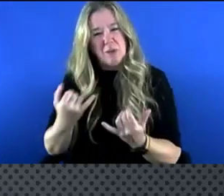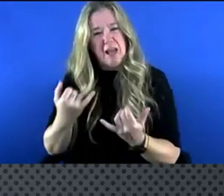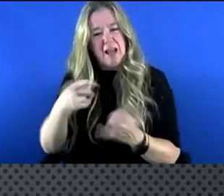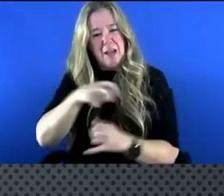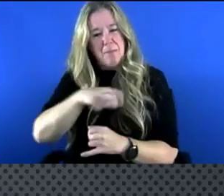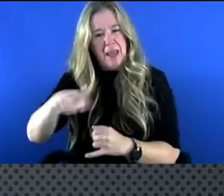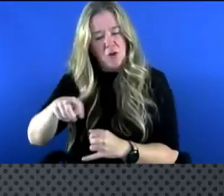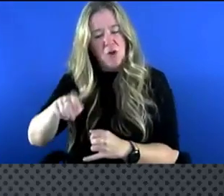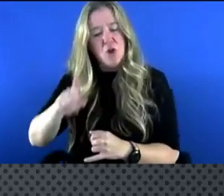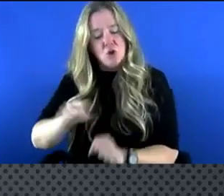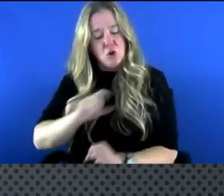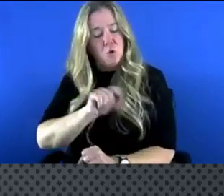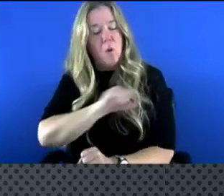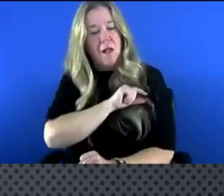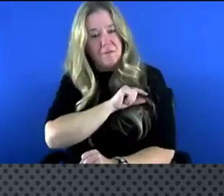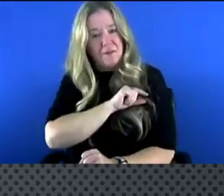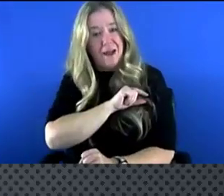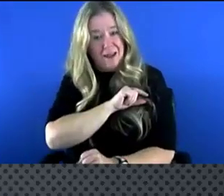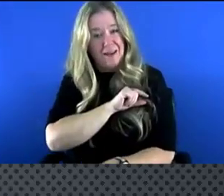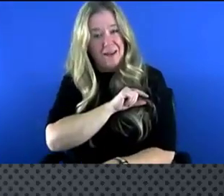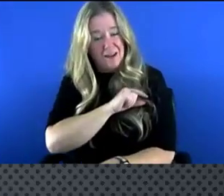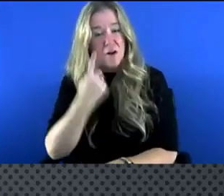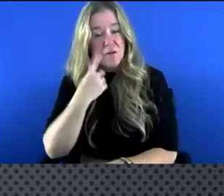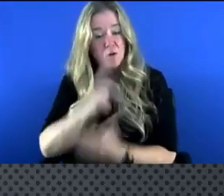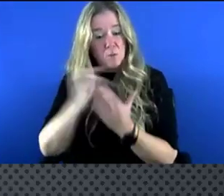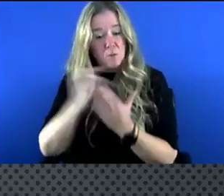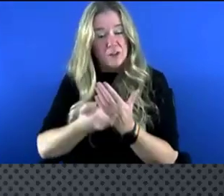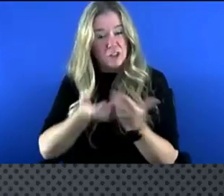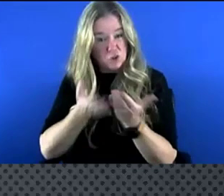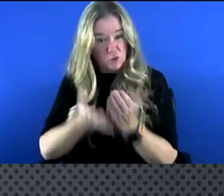could qualify for project services.